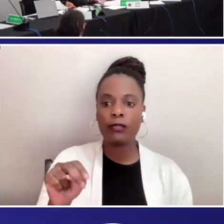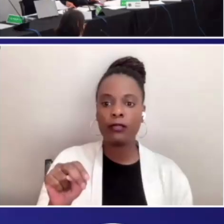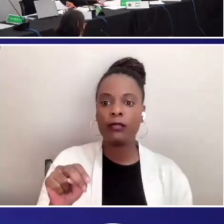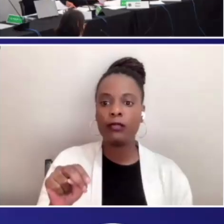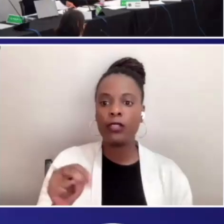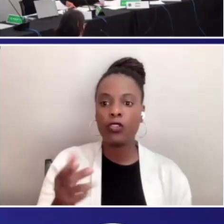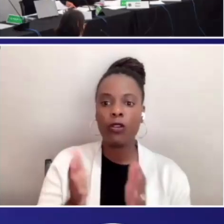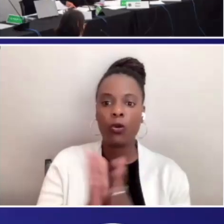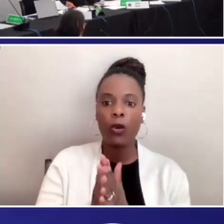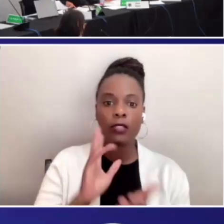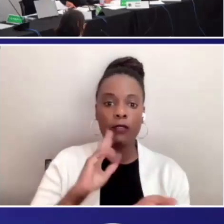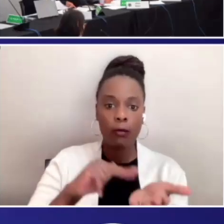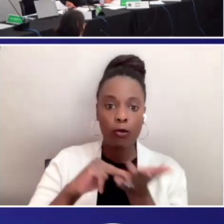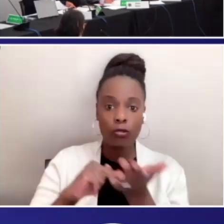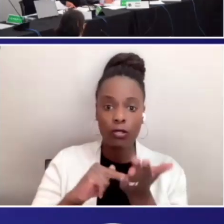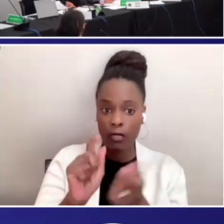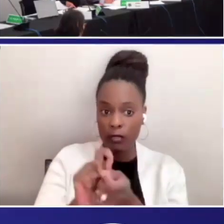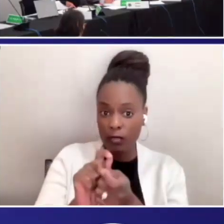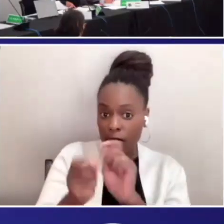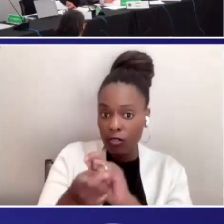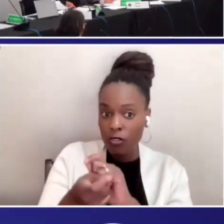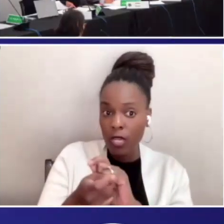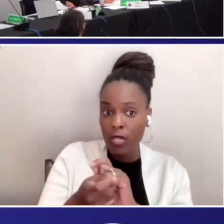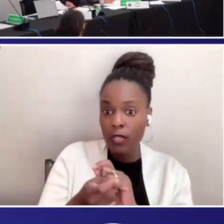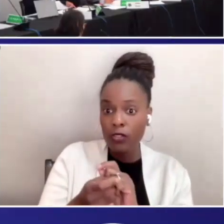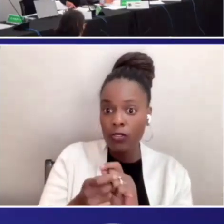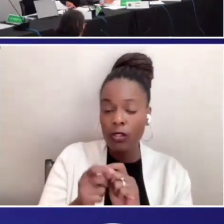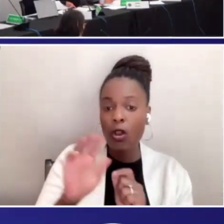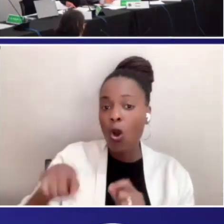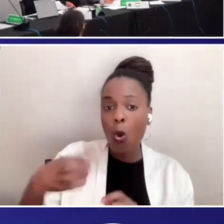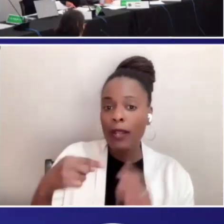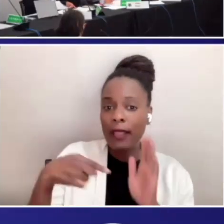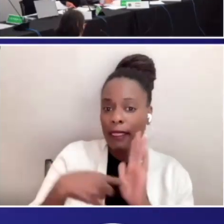Will that change your, your thinking? It's only this provision, it's not the other stuff.